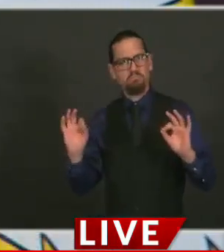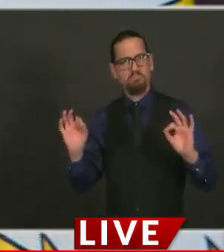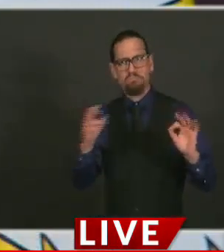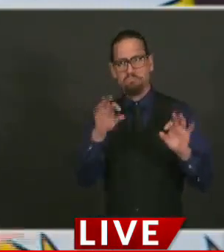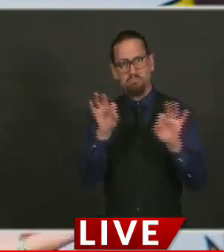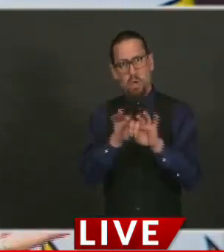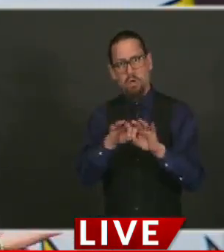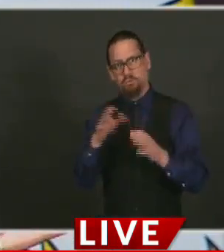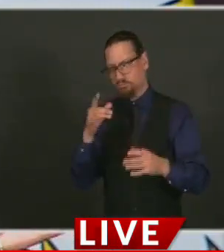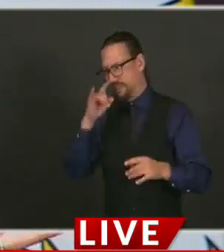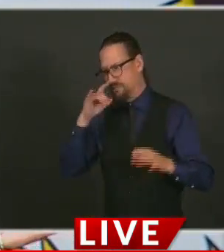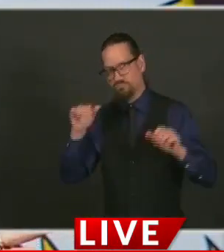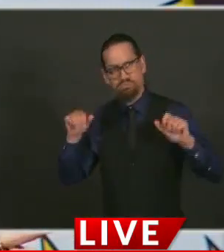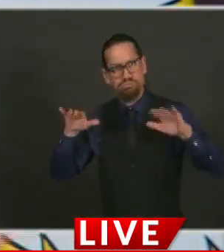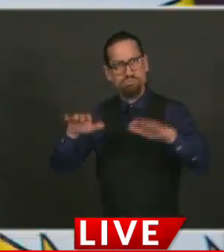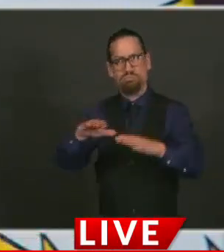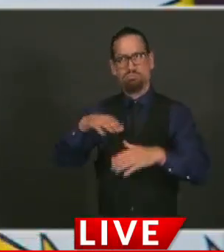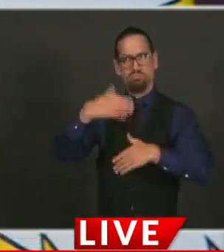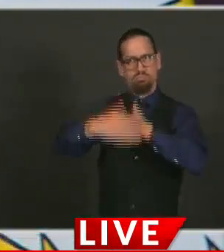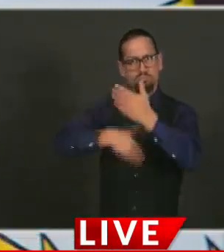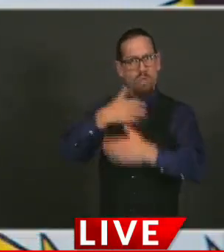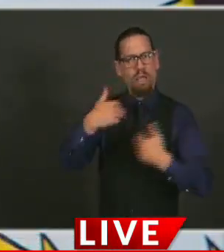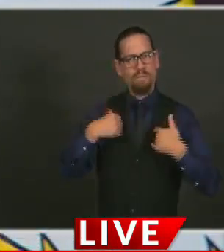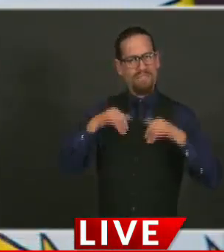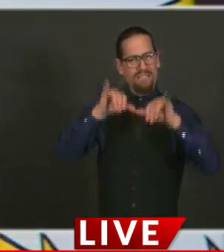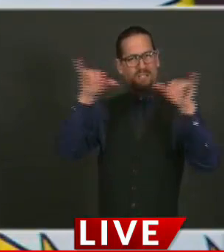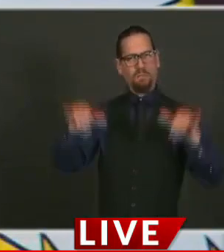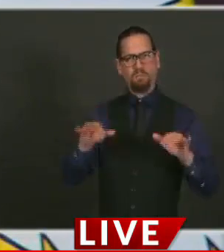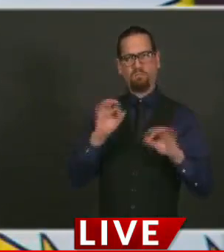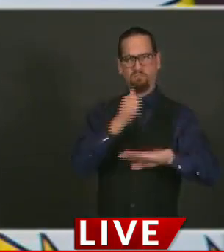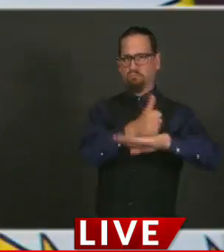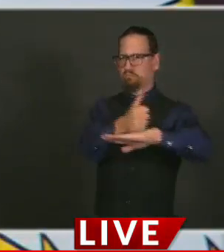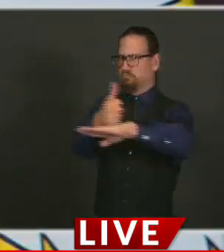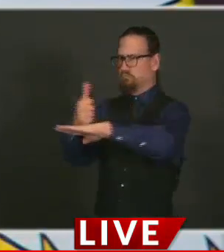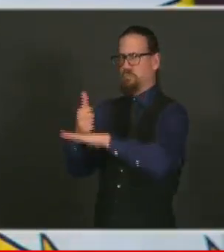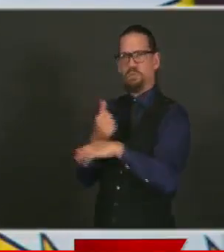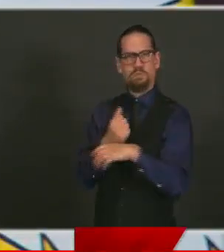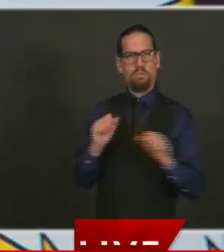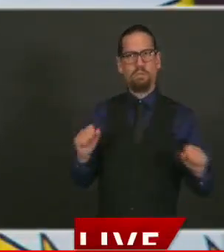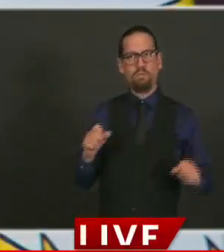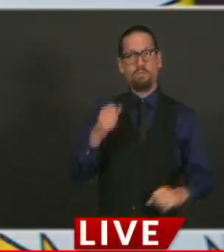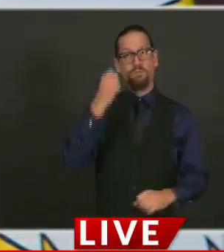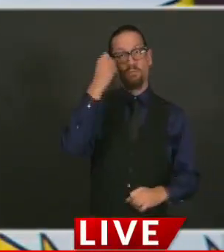IT IS CLEARLY WORKING. WE HAVE MOST OF THE KIDS IN